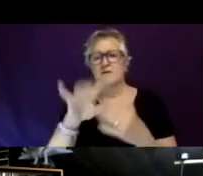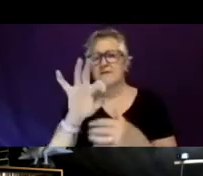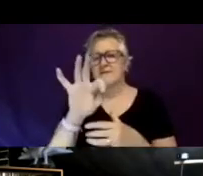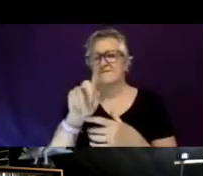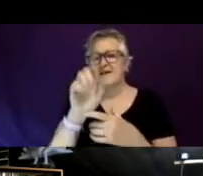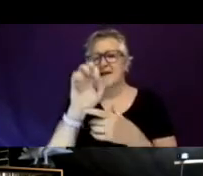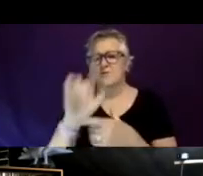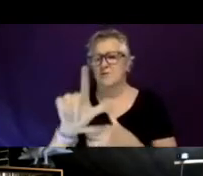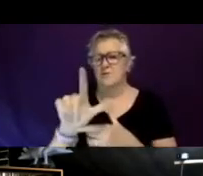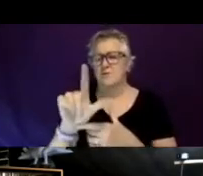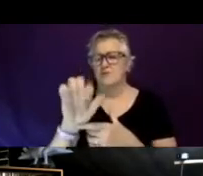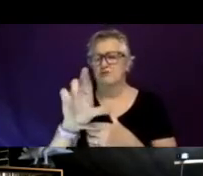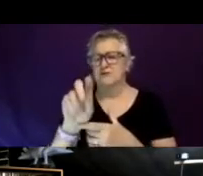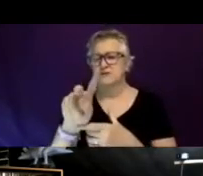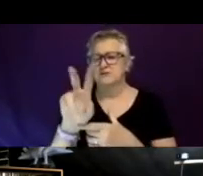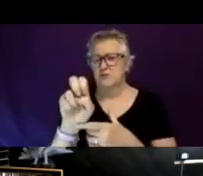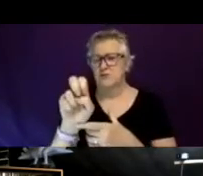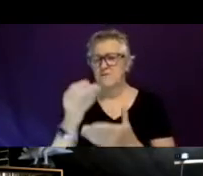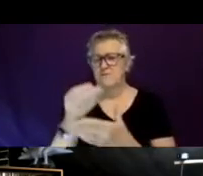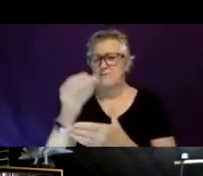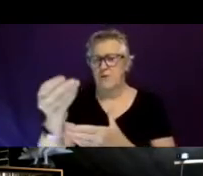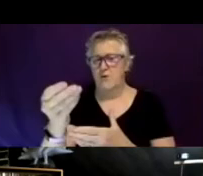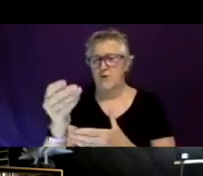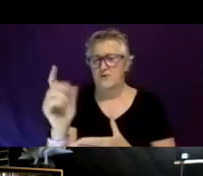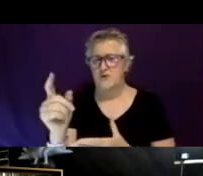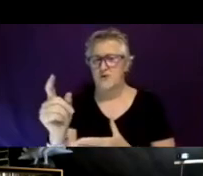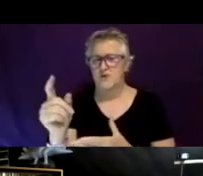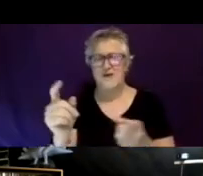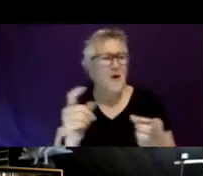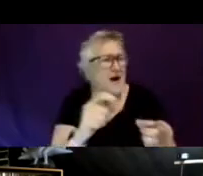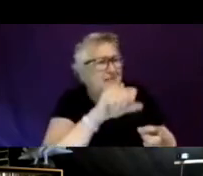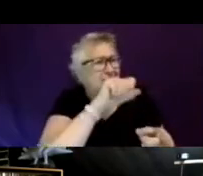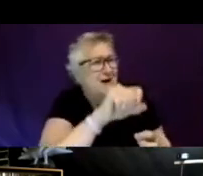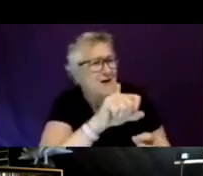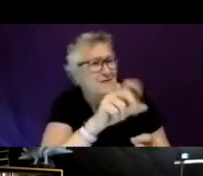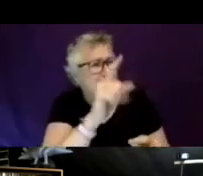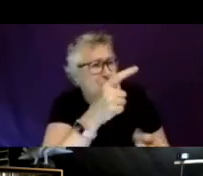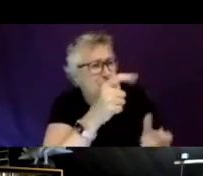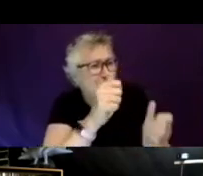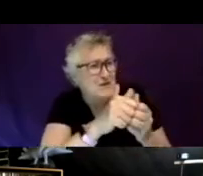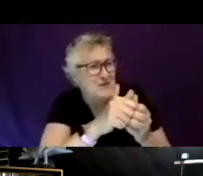And I like this one with the frisbee!